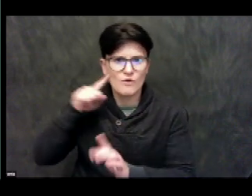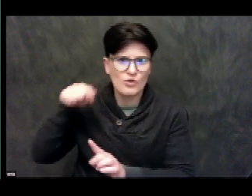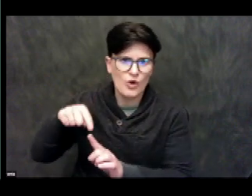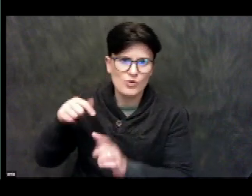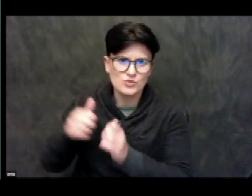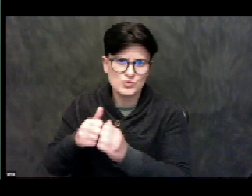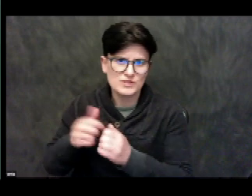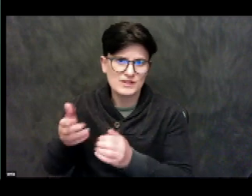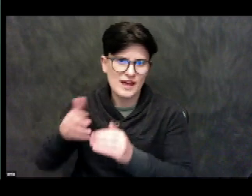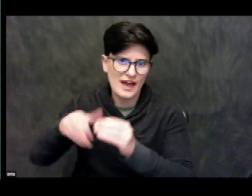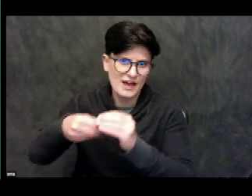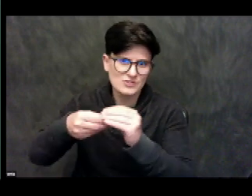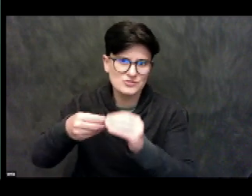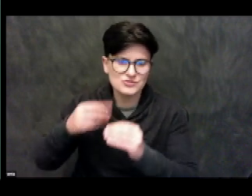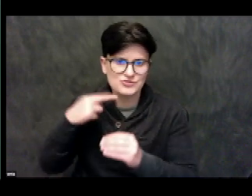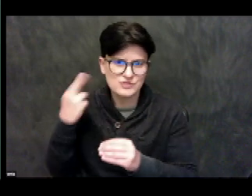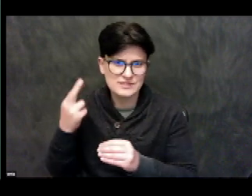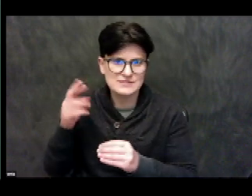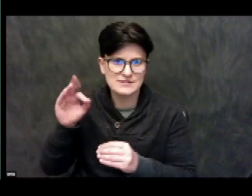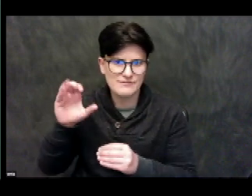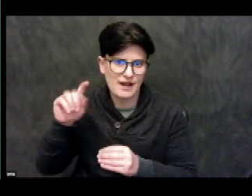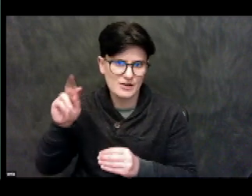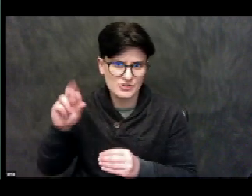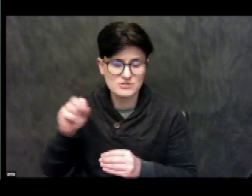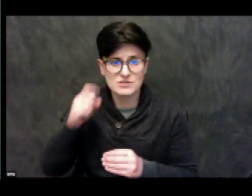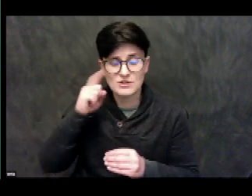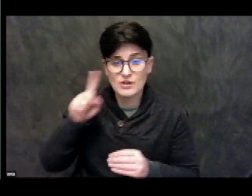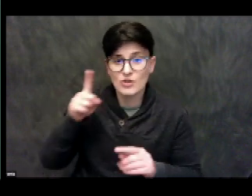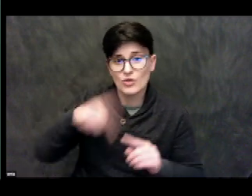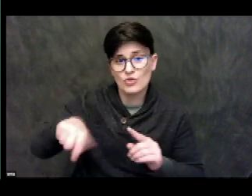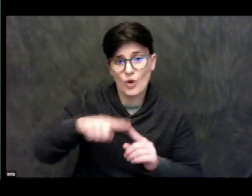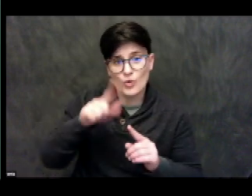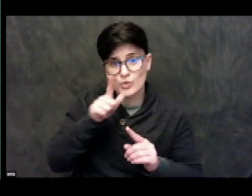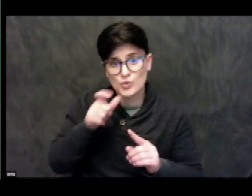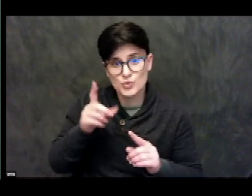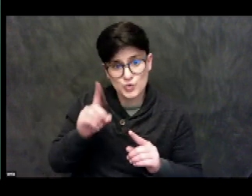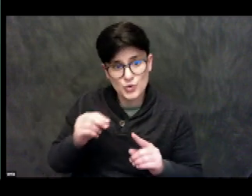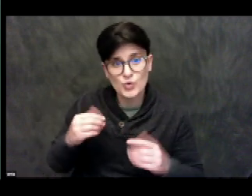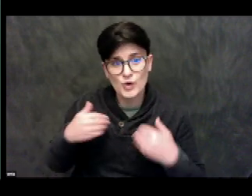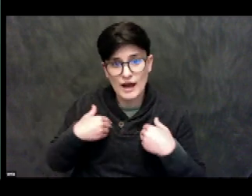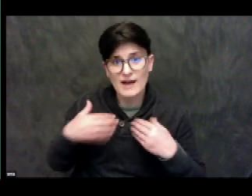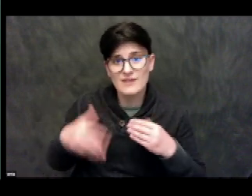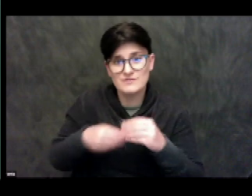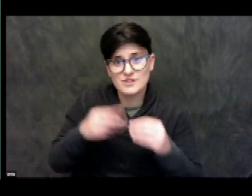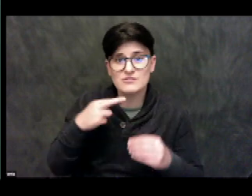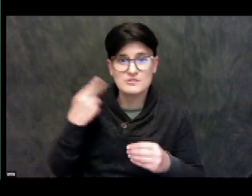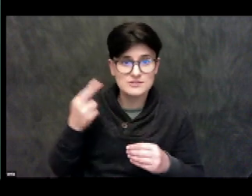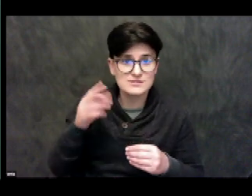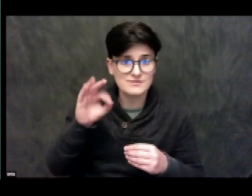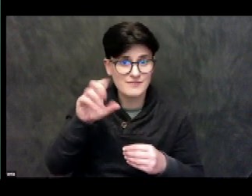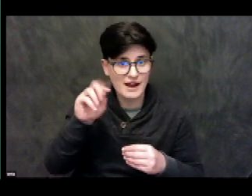have spectorsay, inheritable conditions. The challenge is that you